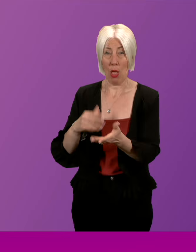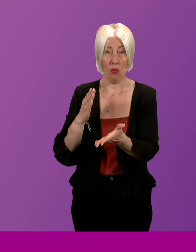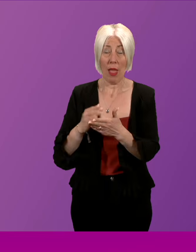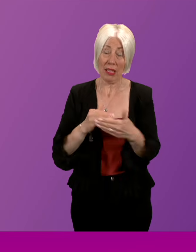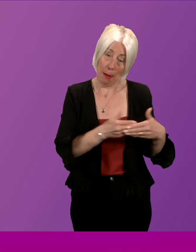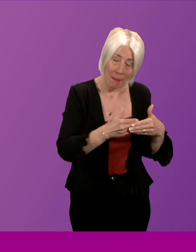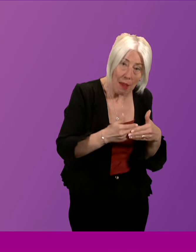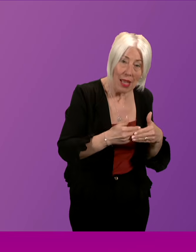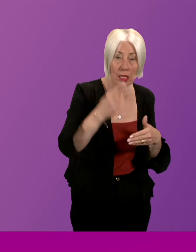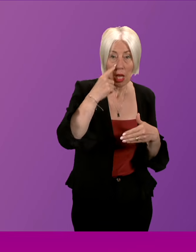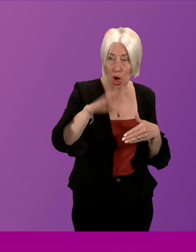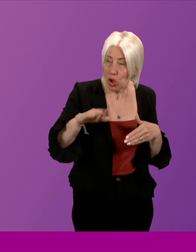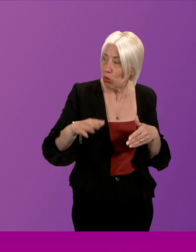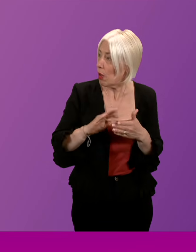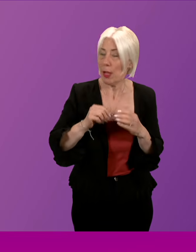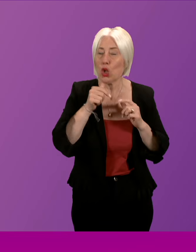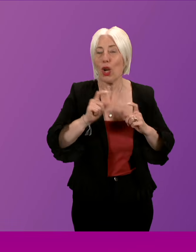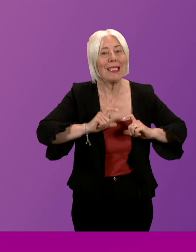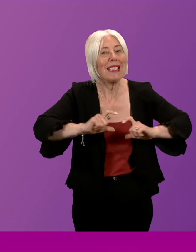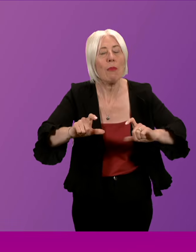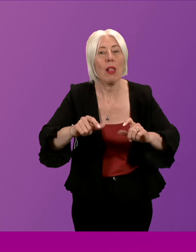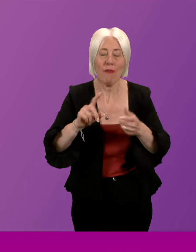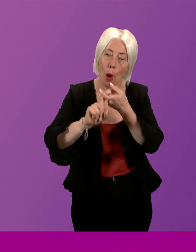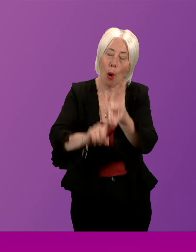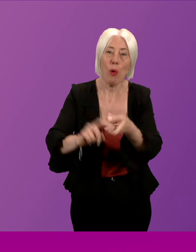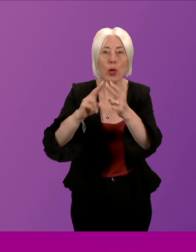young children are left without the stability of a permanent home, and those children are